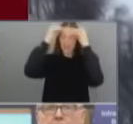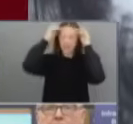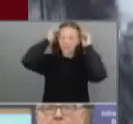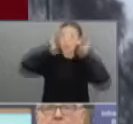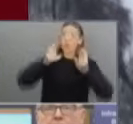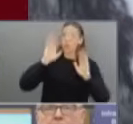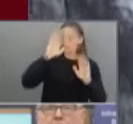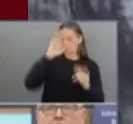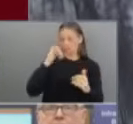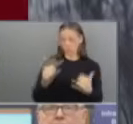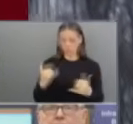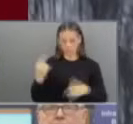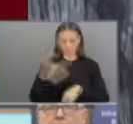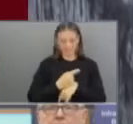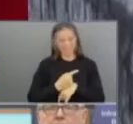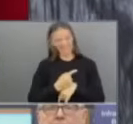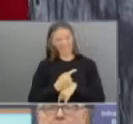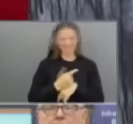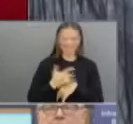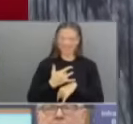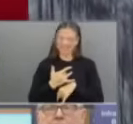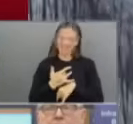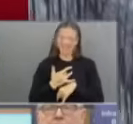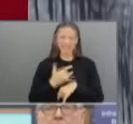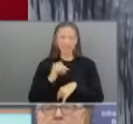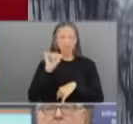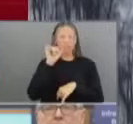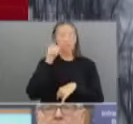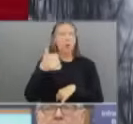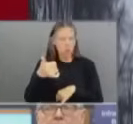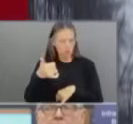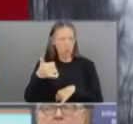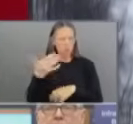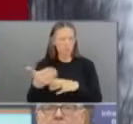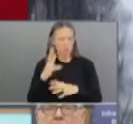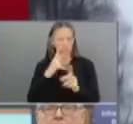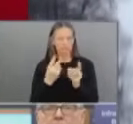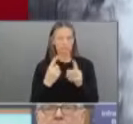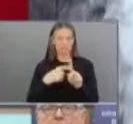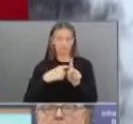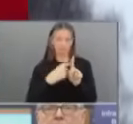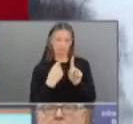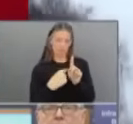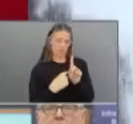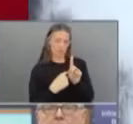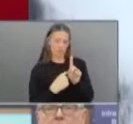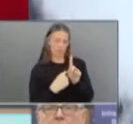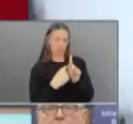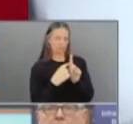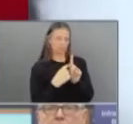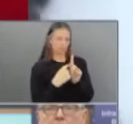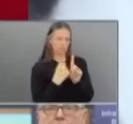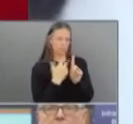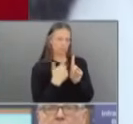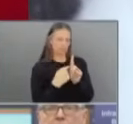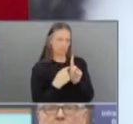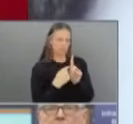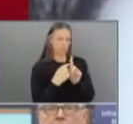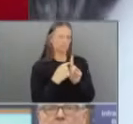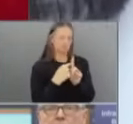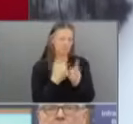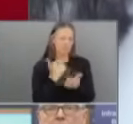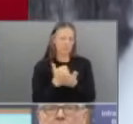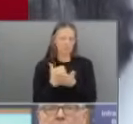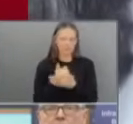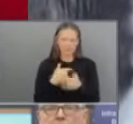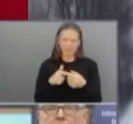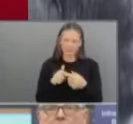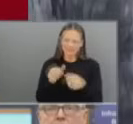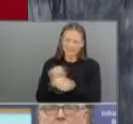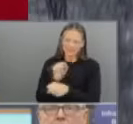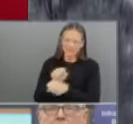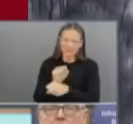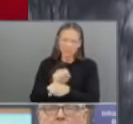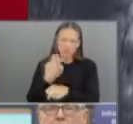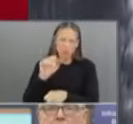WE HOPE THAT THERE WILL BE A PERIOD TODAY, BUT WE ESPECIALLY THINK THERE WILL BE ONE TOMORROW WHERE THE TEMPERATURES WILL RISE ENOUGH FOR US TO MAKE SIGNIFICANT HEADWAY ON OUR